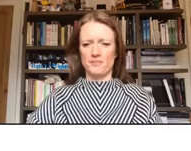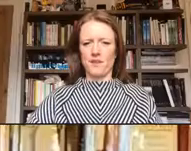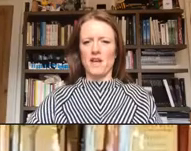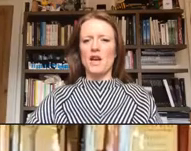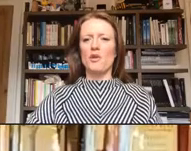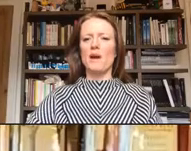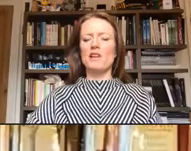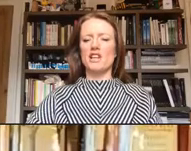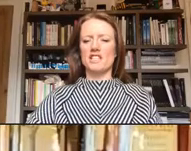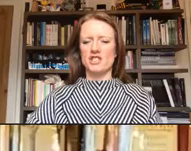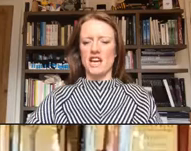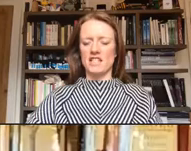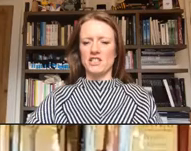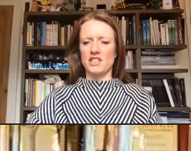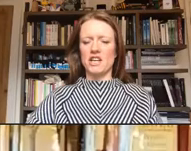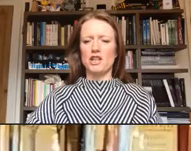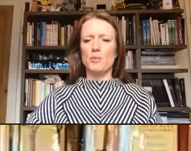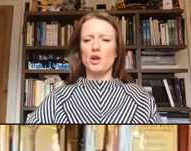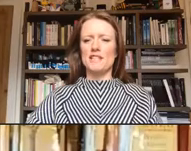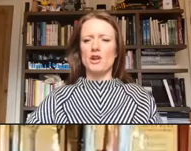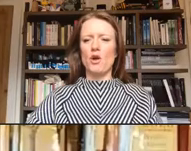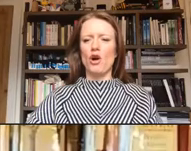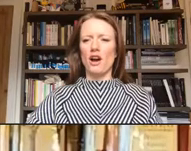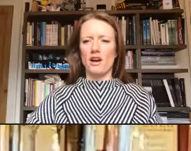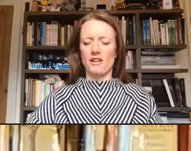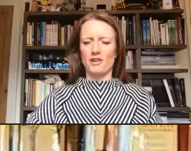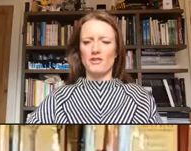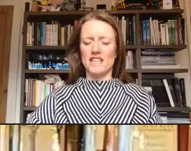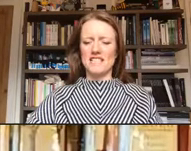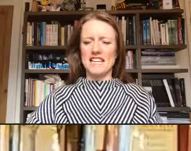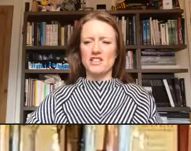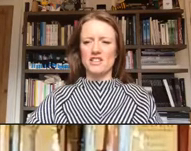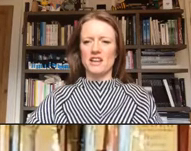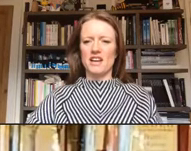The way we learn has changed. The book is no longer our goto destination.